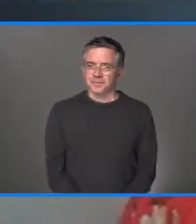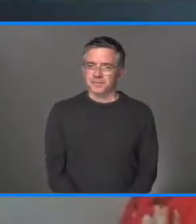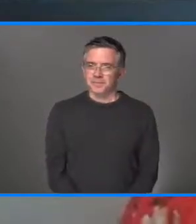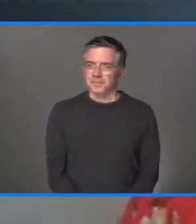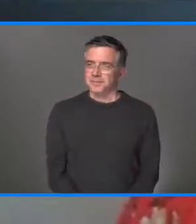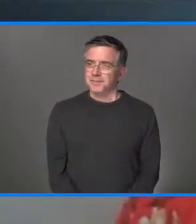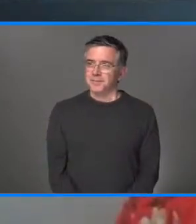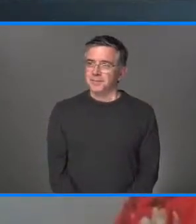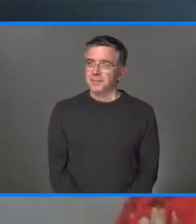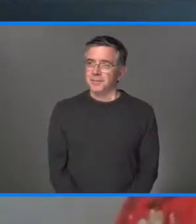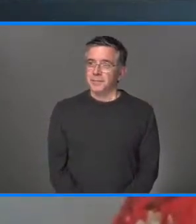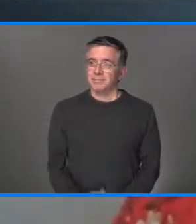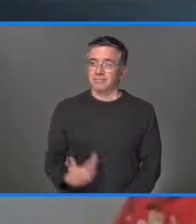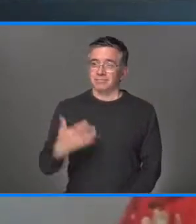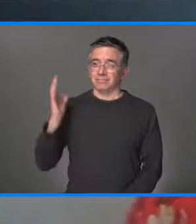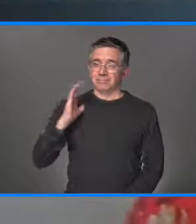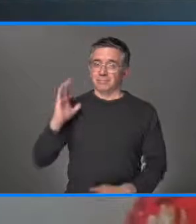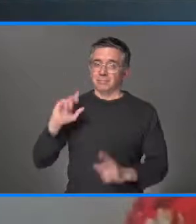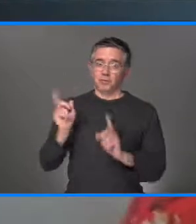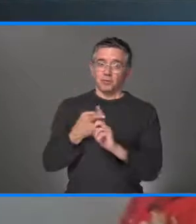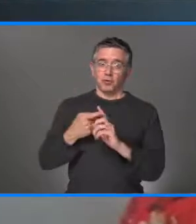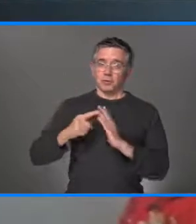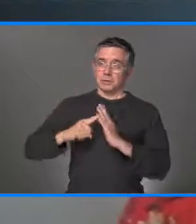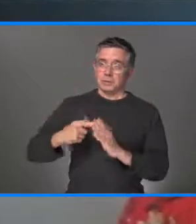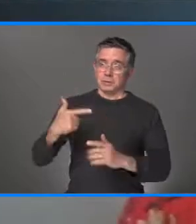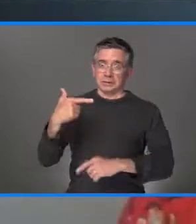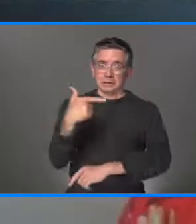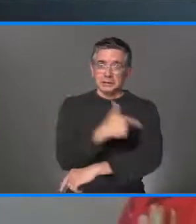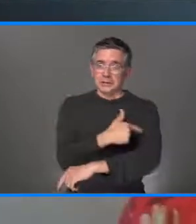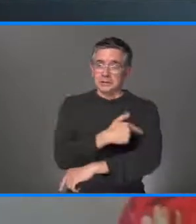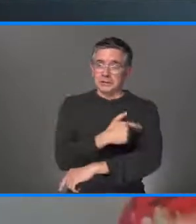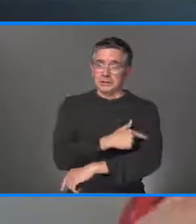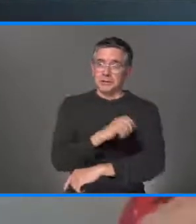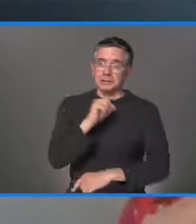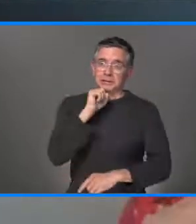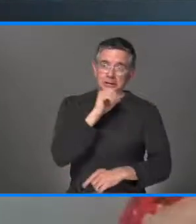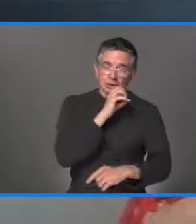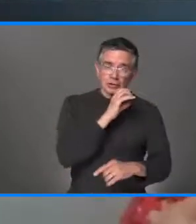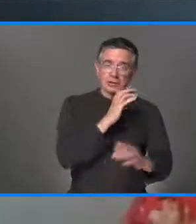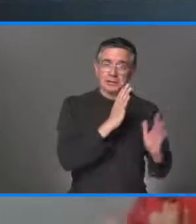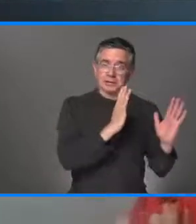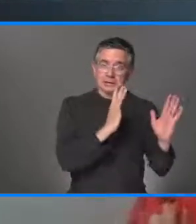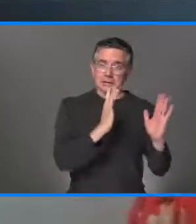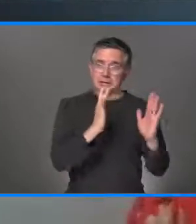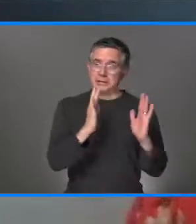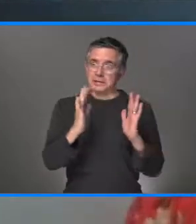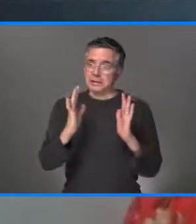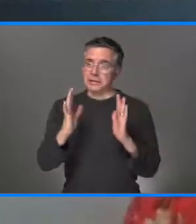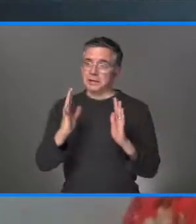when we were vaccinating a lot of our older adults, and we had people bringing us like hand-knitted potholders